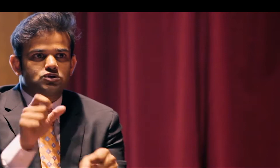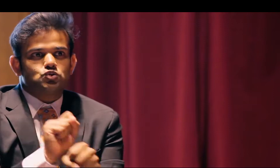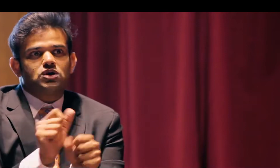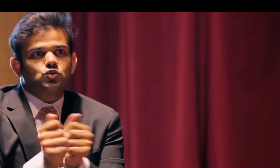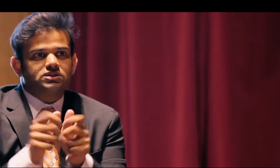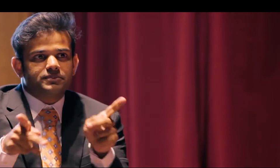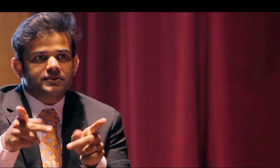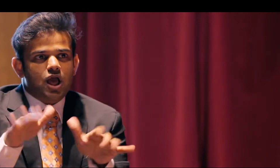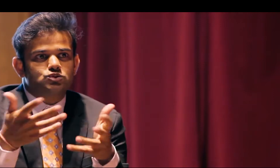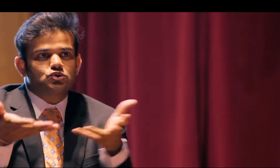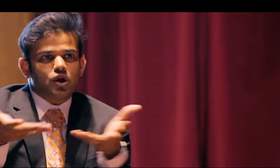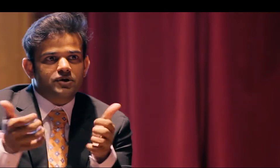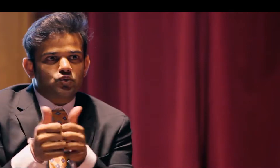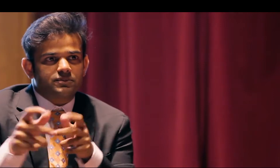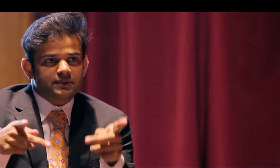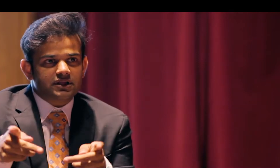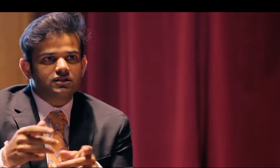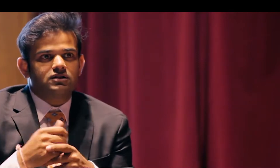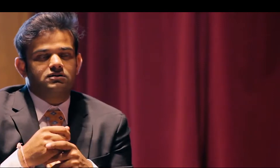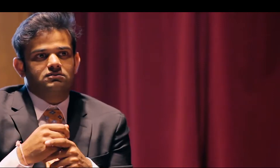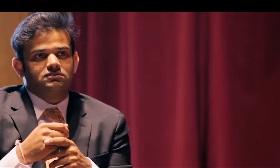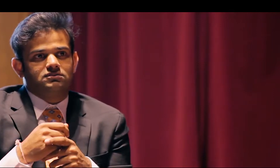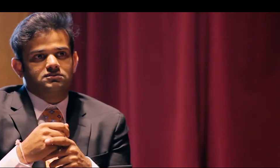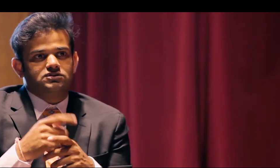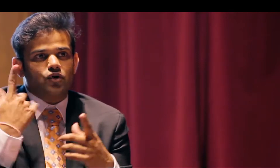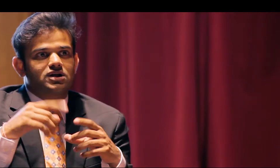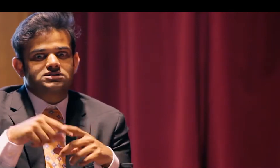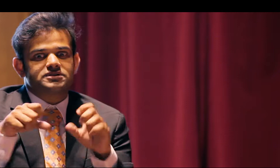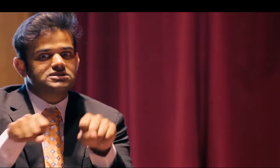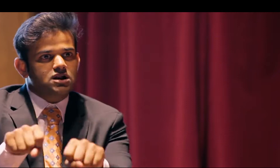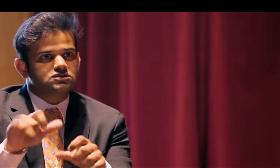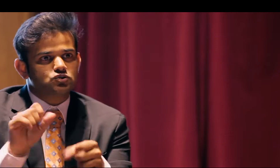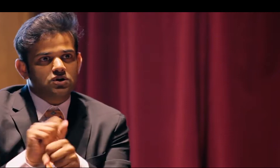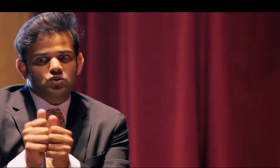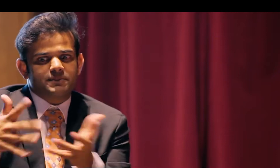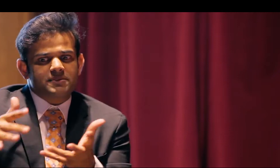So, the social in reference to the social impact, the people you've spoken with, for example,